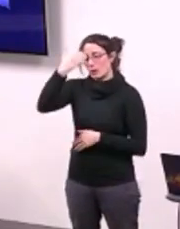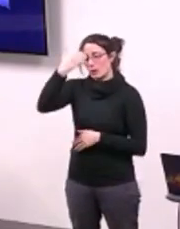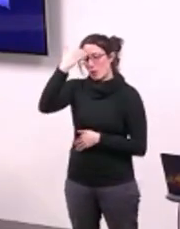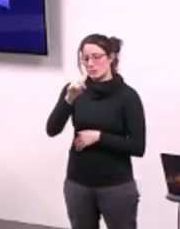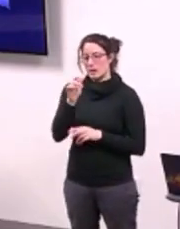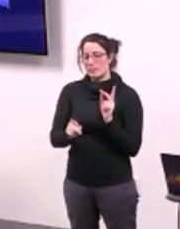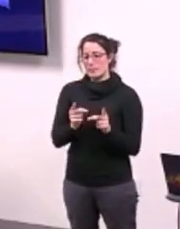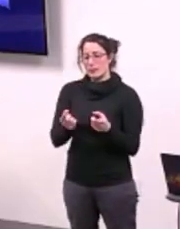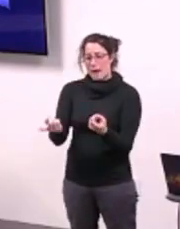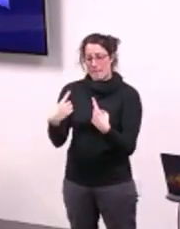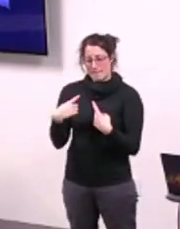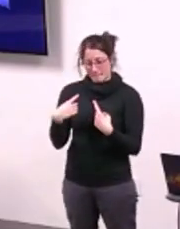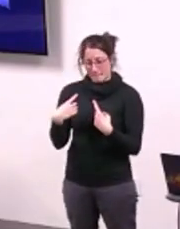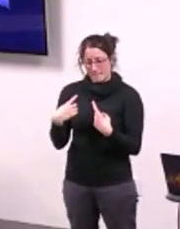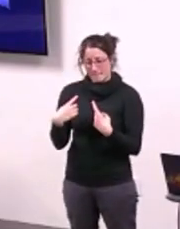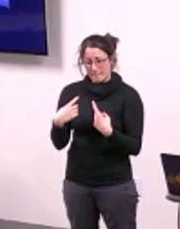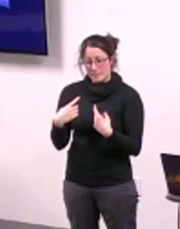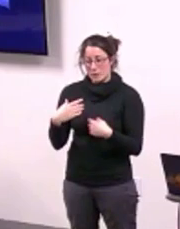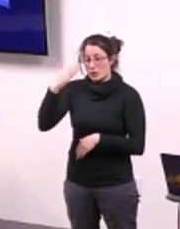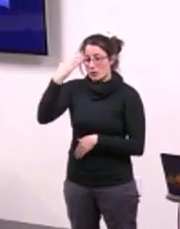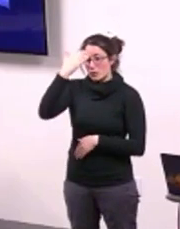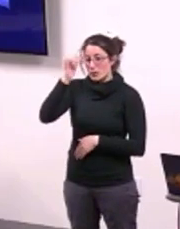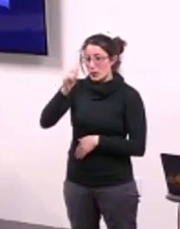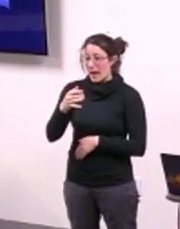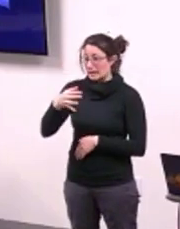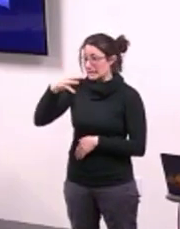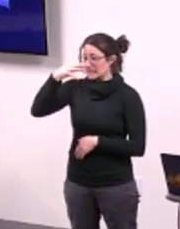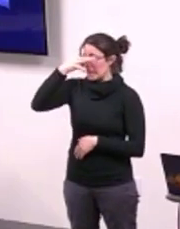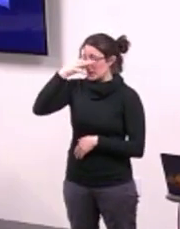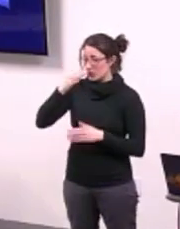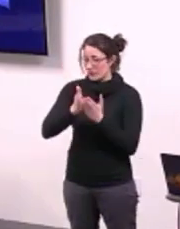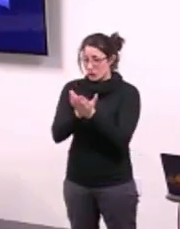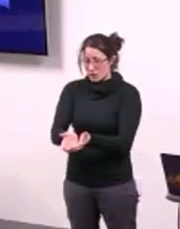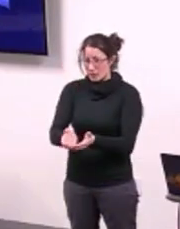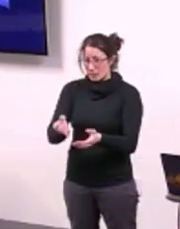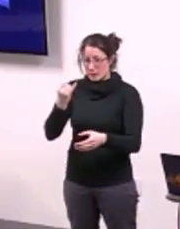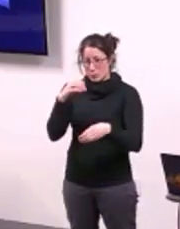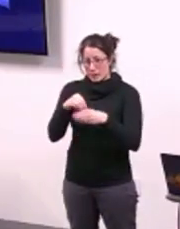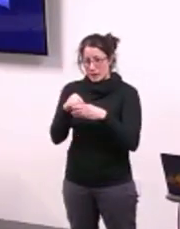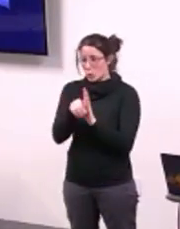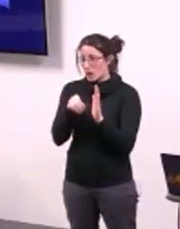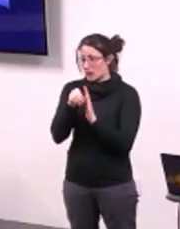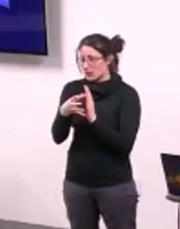What we know is that the stench of the ship. If you were in New Orleans, and the ship is in the muddy Mississippi,